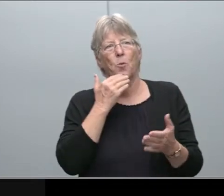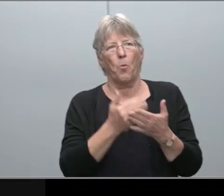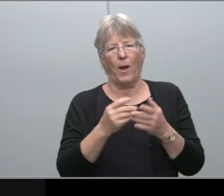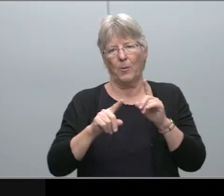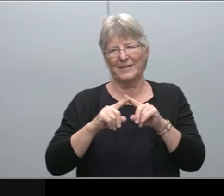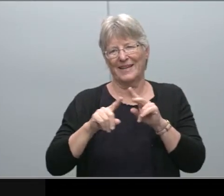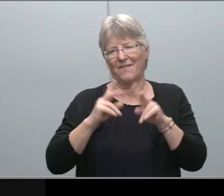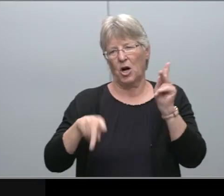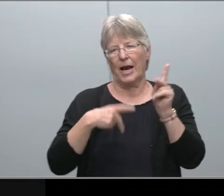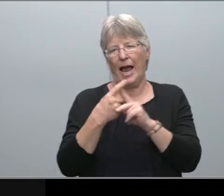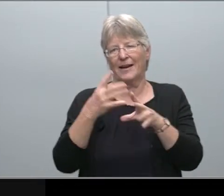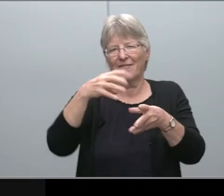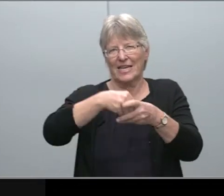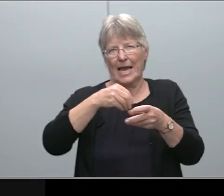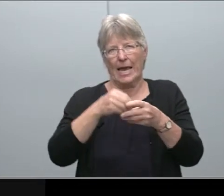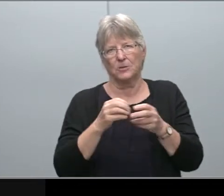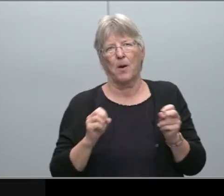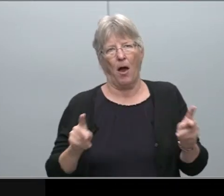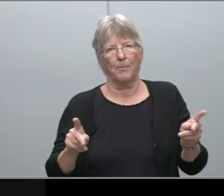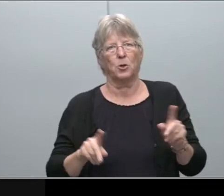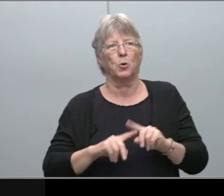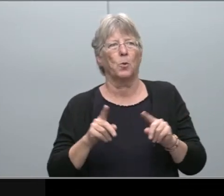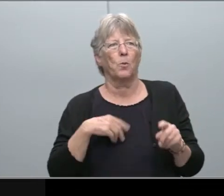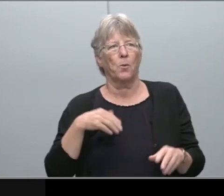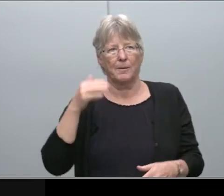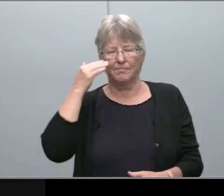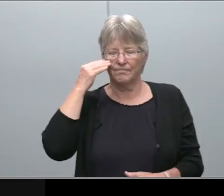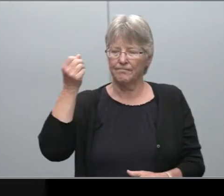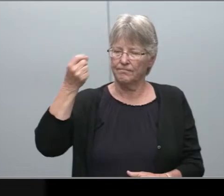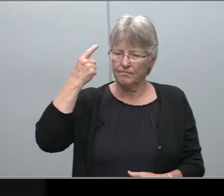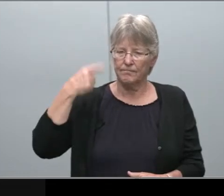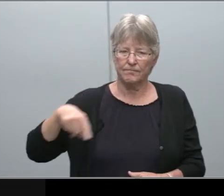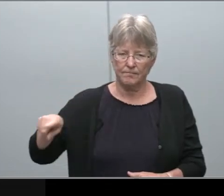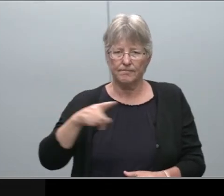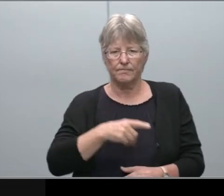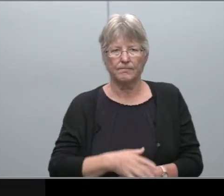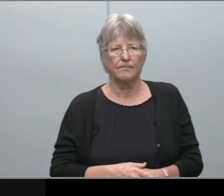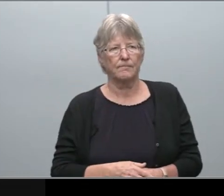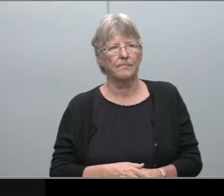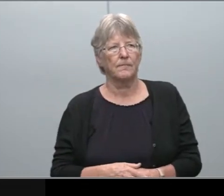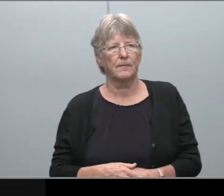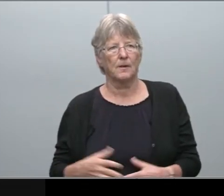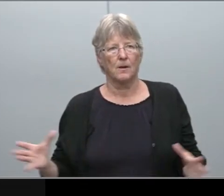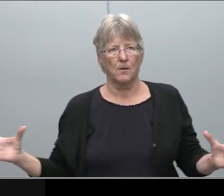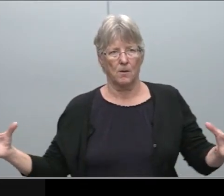But tonight, we're here to dig deeper. And so, to do so we have some guiding questions.